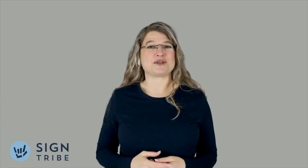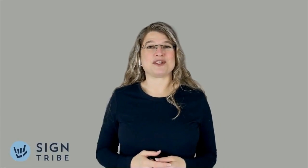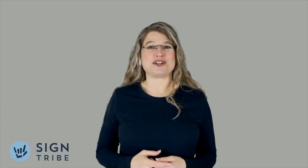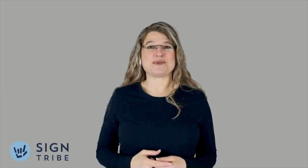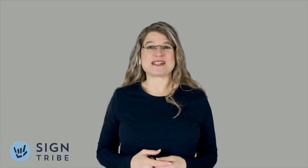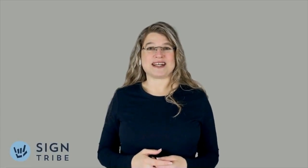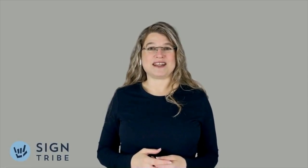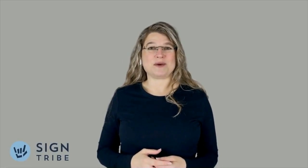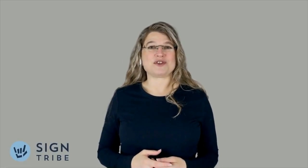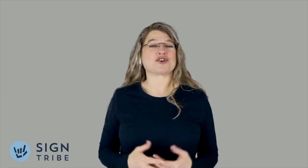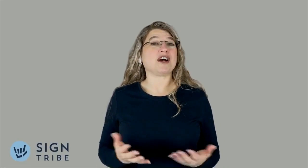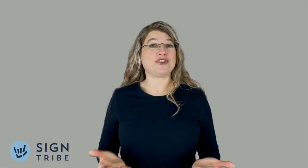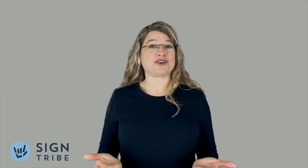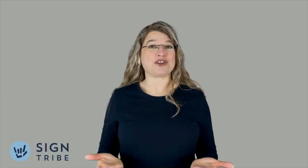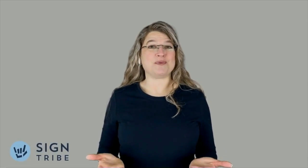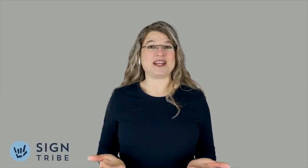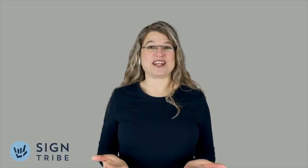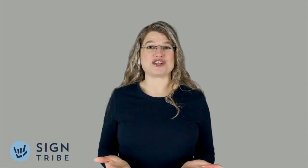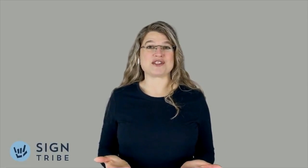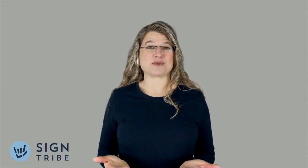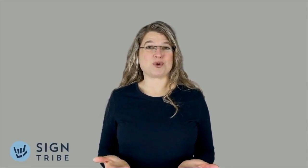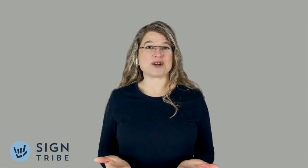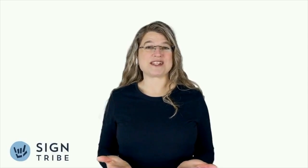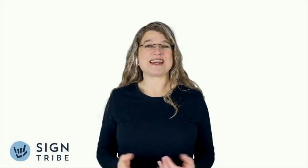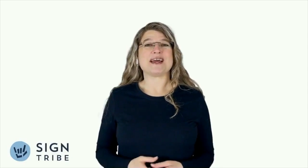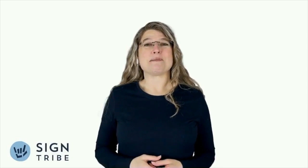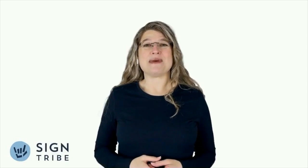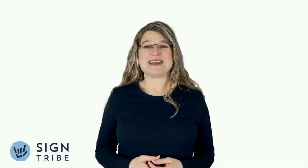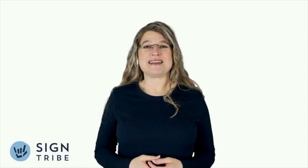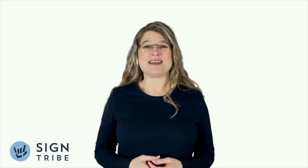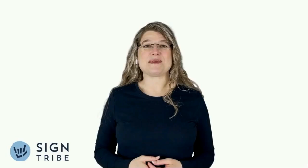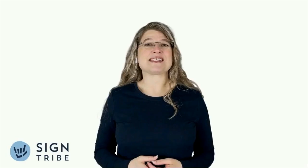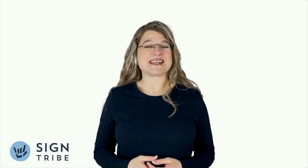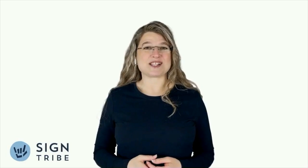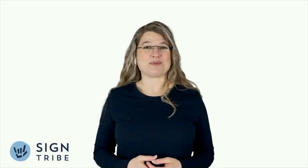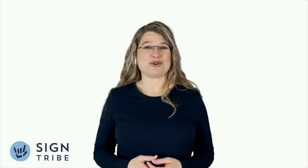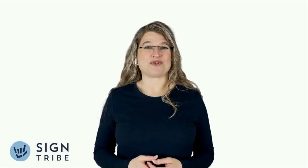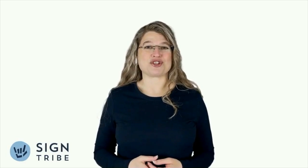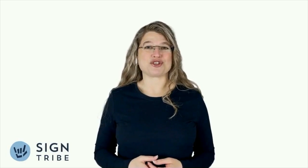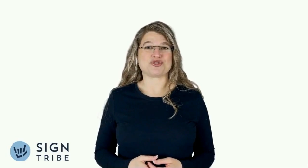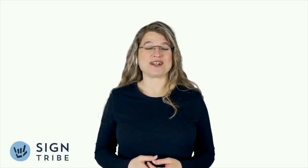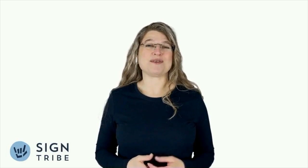to include Sign Language or other communication supports, making them accessible for children